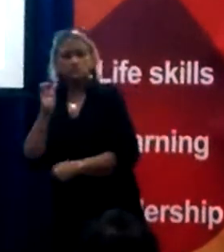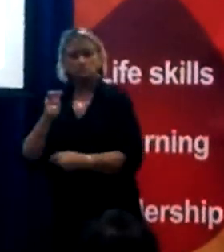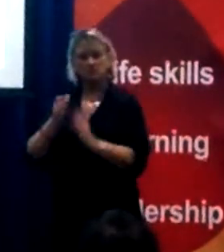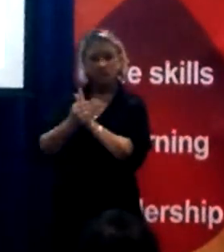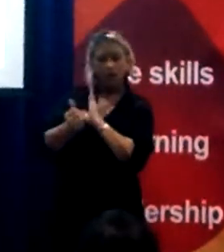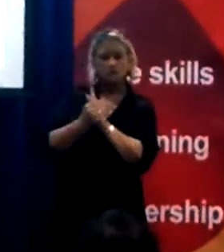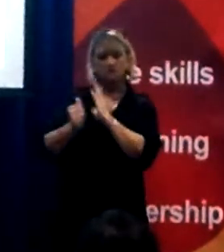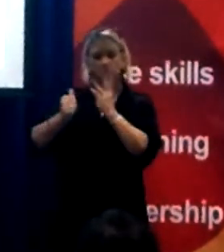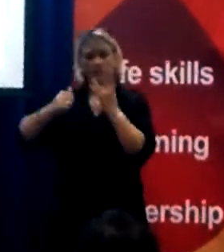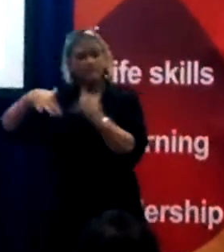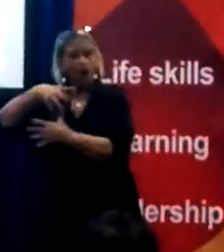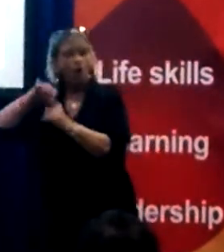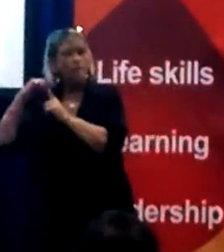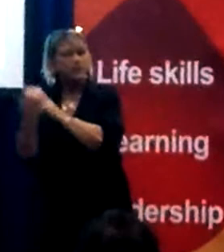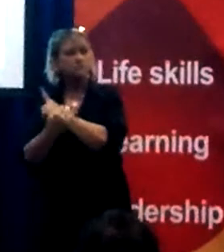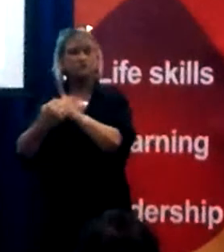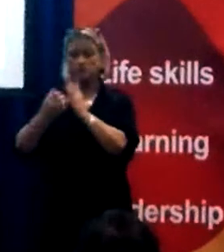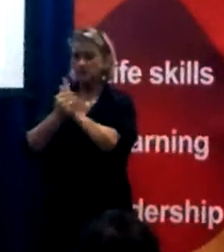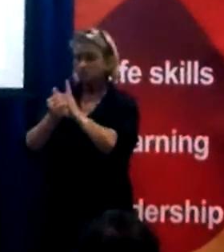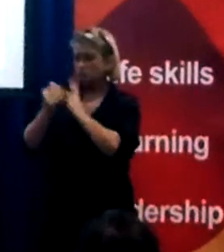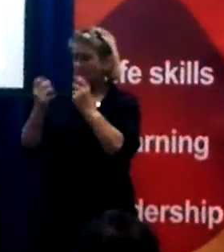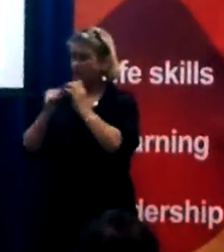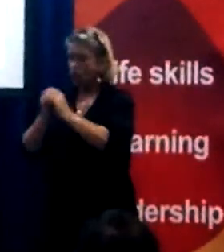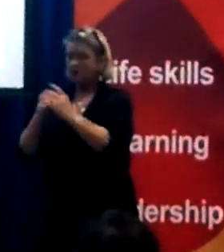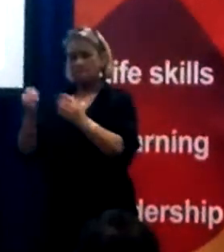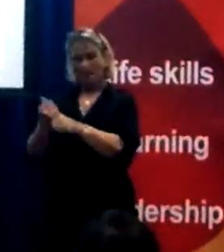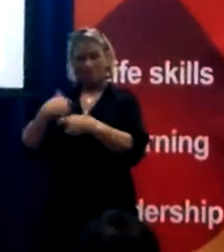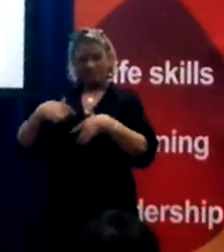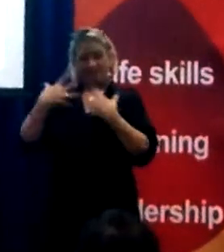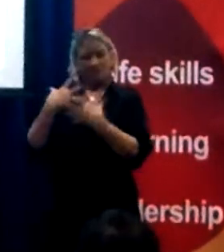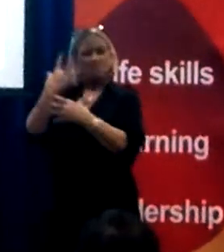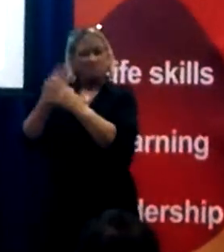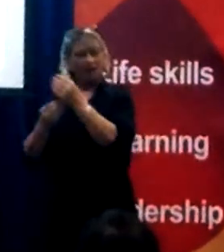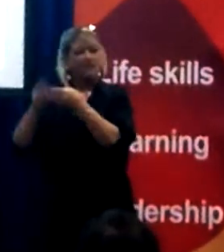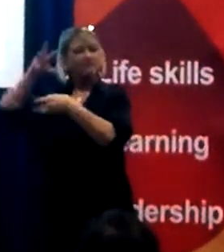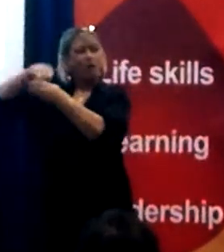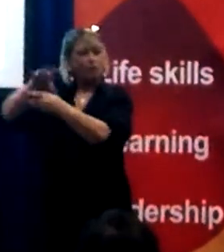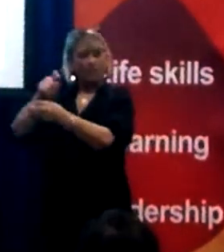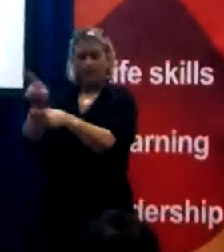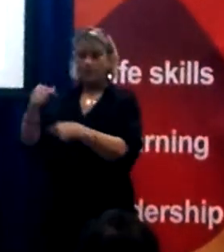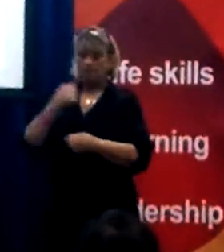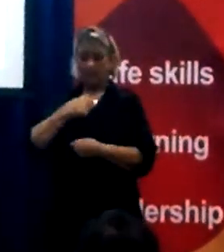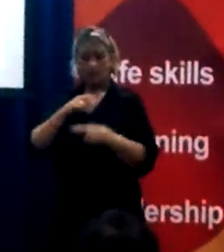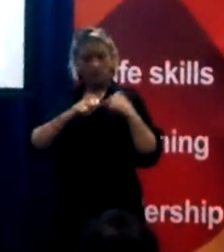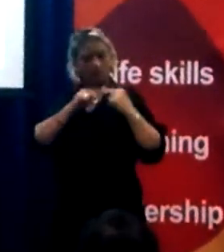that made me feel like a part of the group from the beginning. It was with the confidence I gained from YAC that I began to take steps in my own life